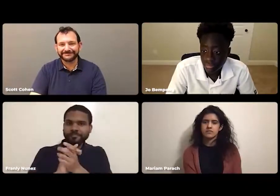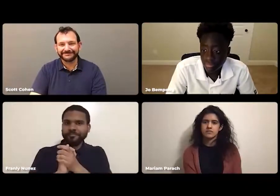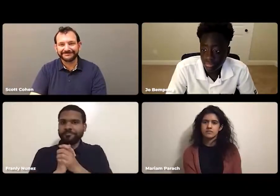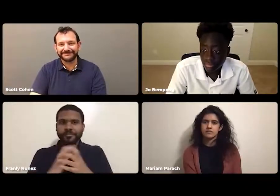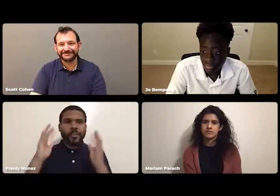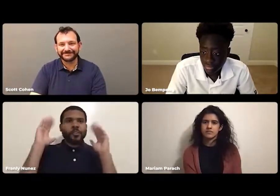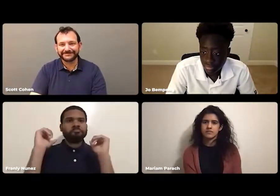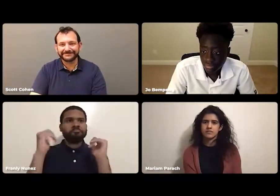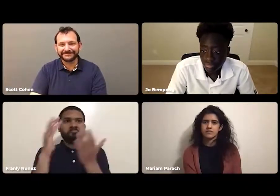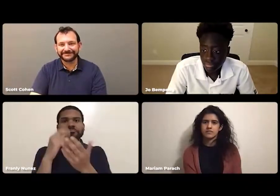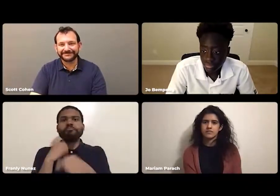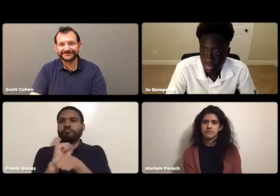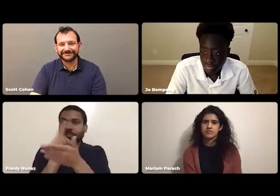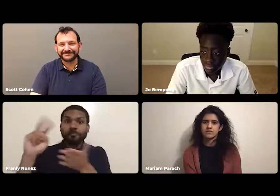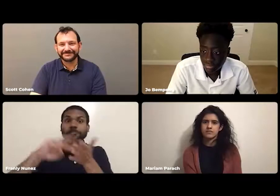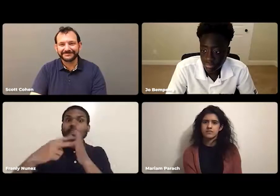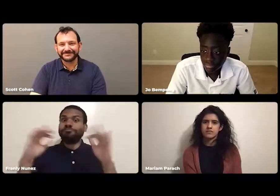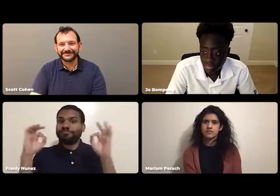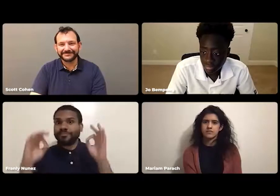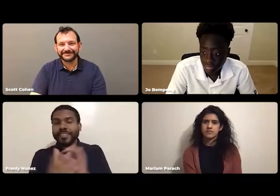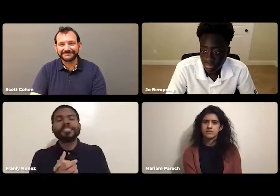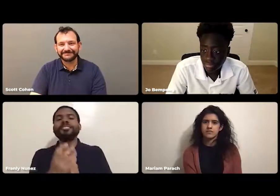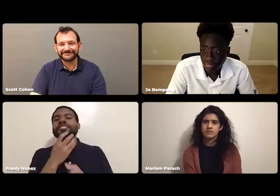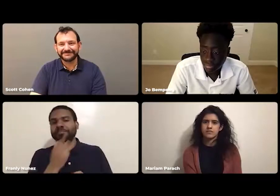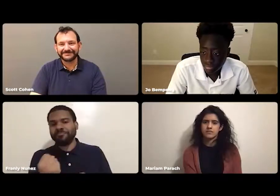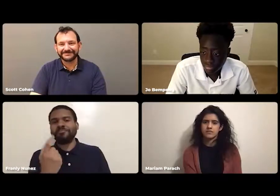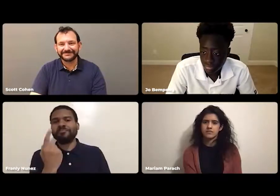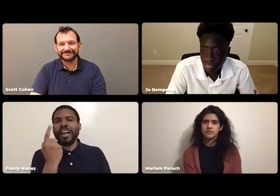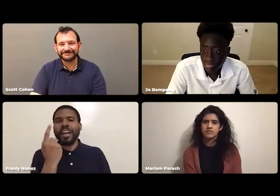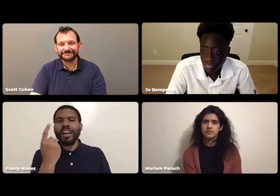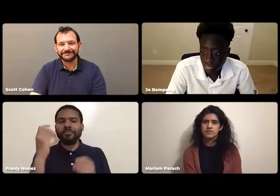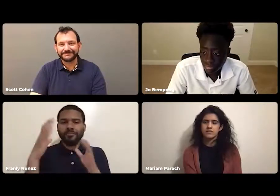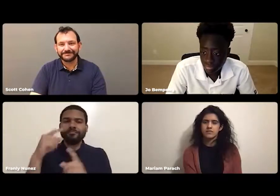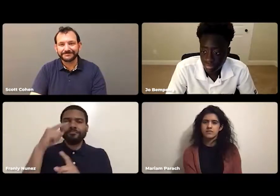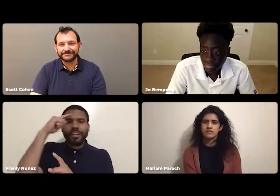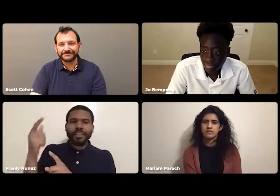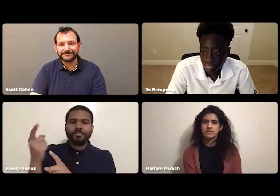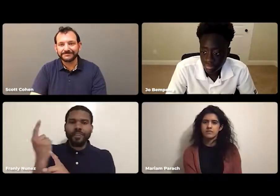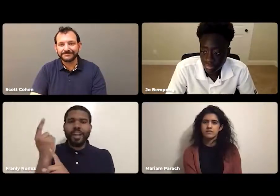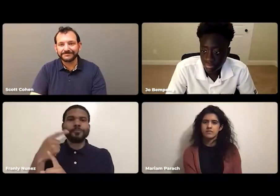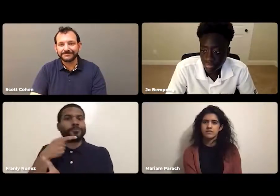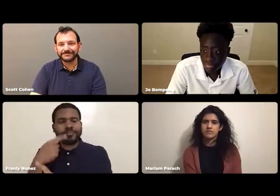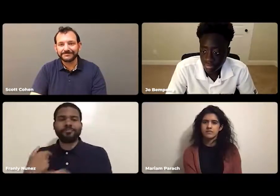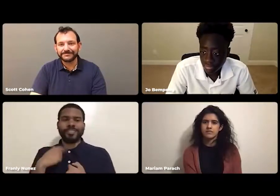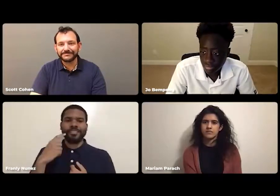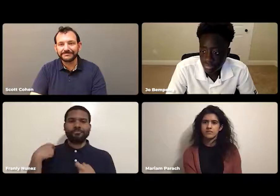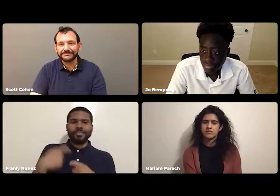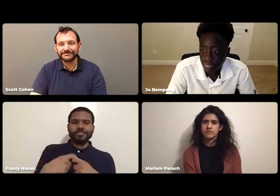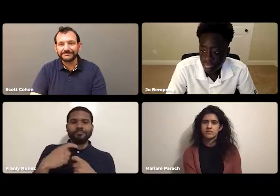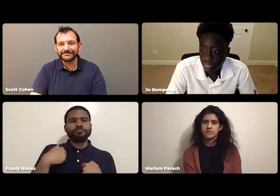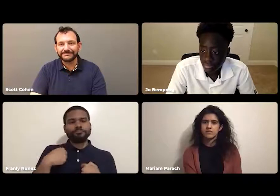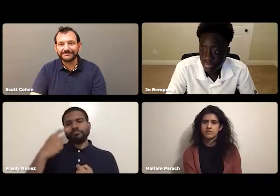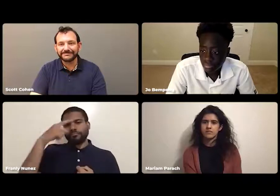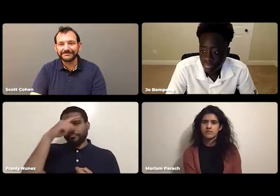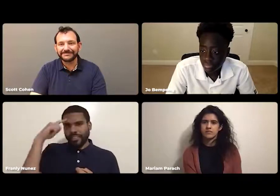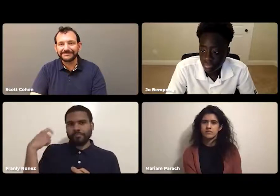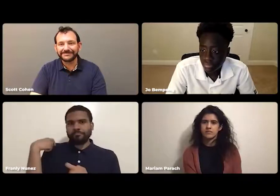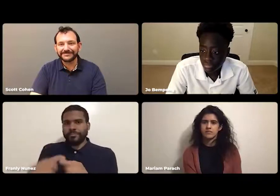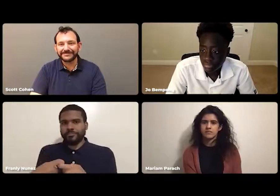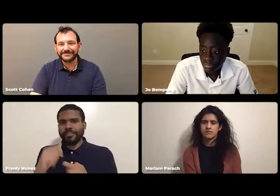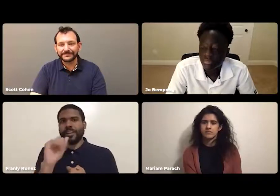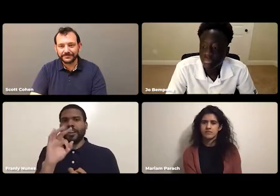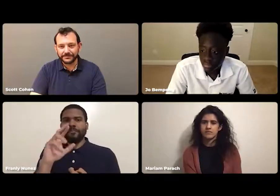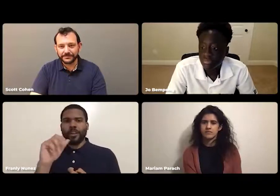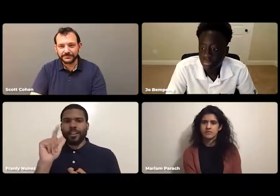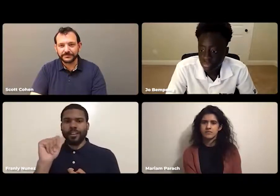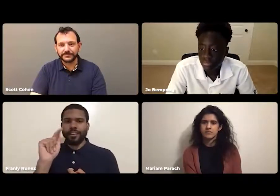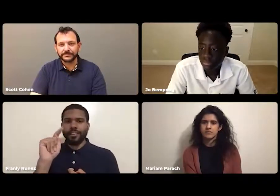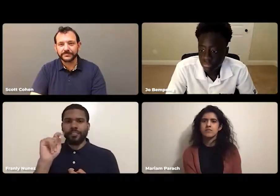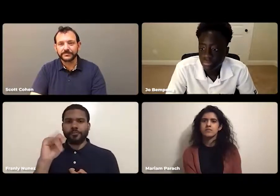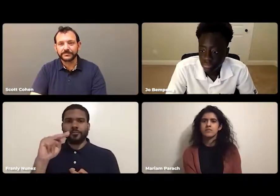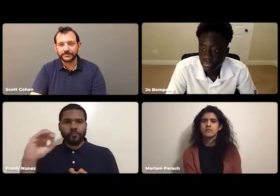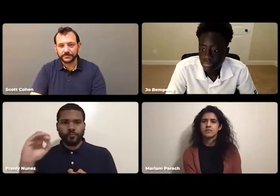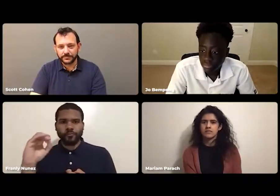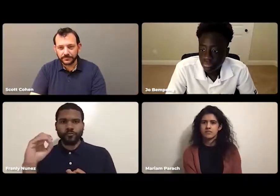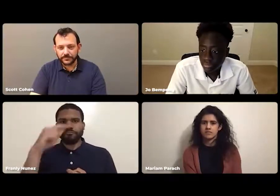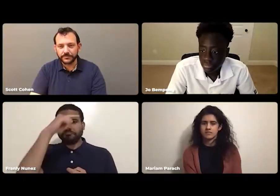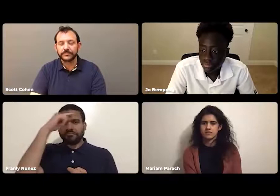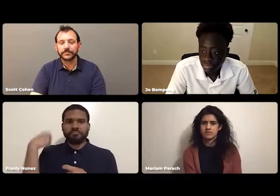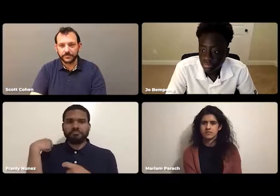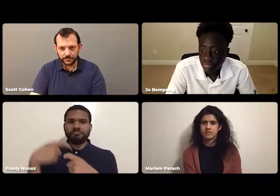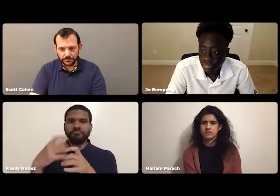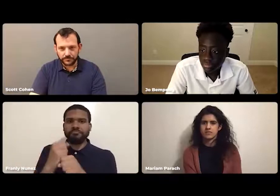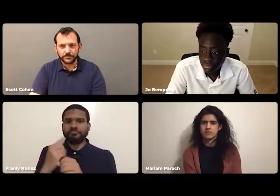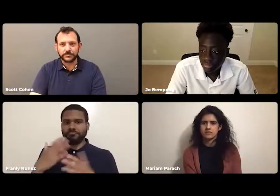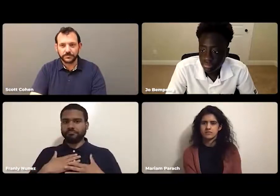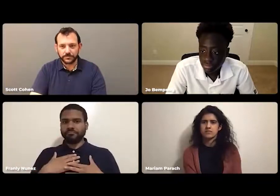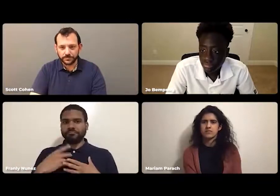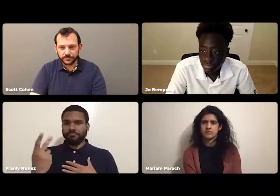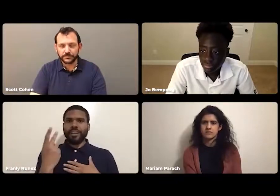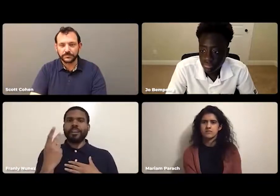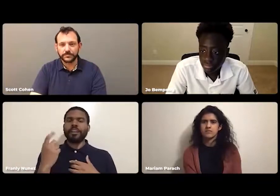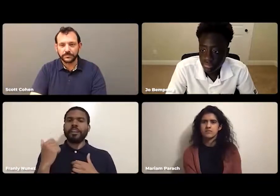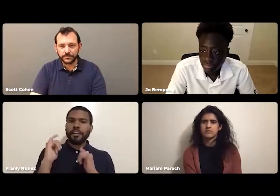When I got done with college and was ready to work, there was -- first, I have to say